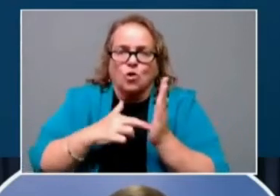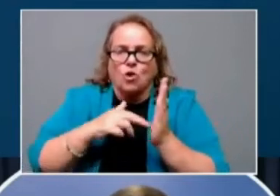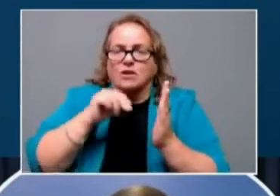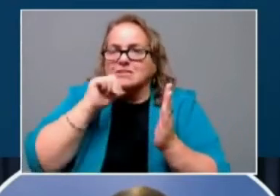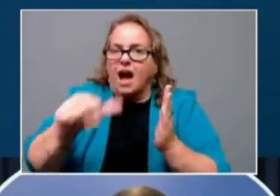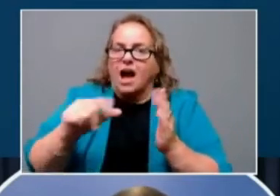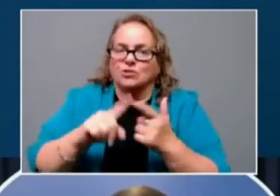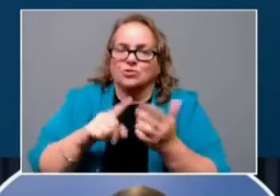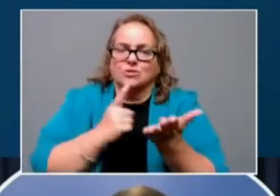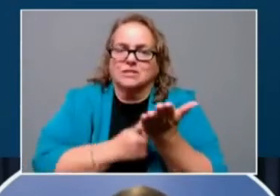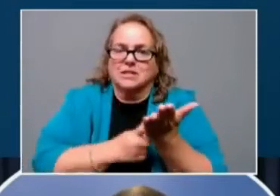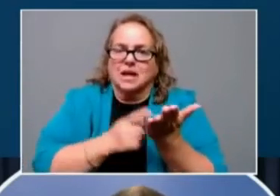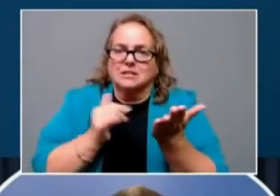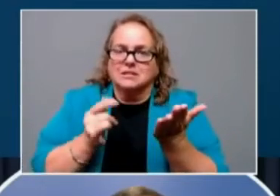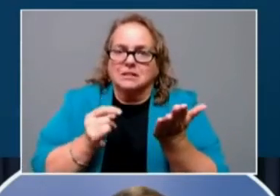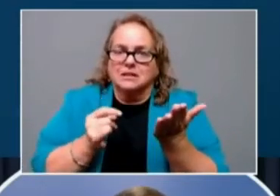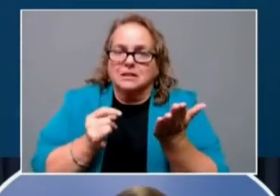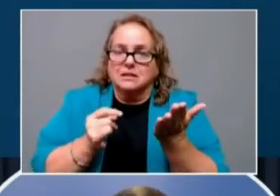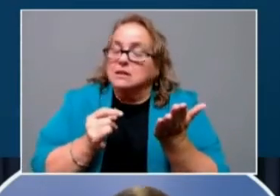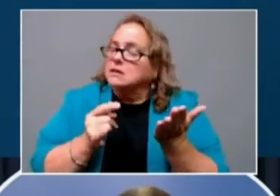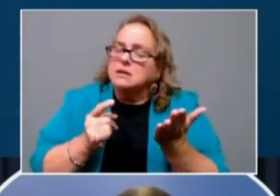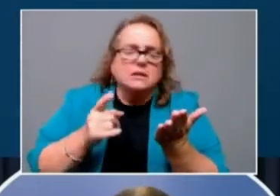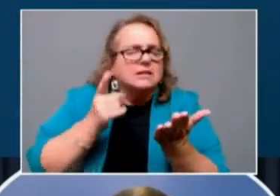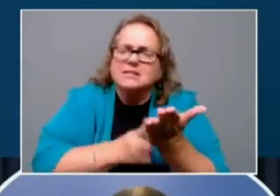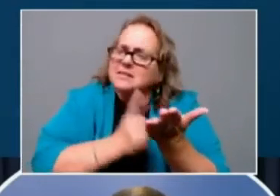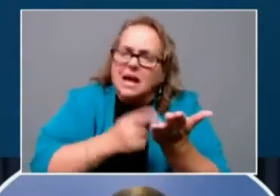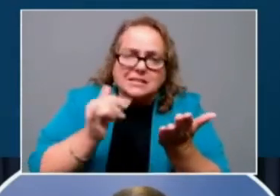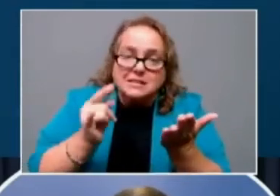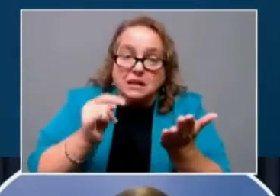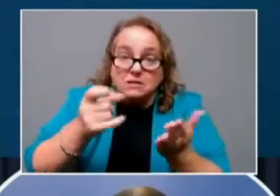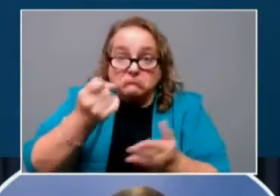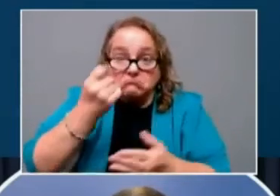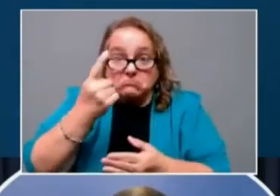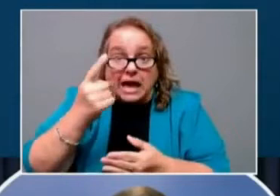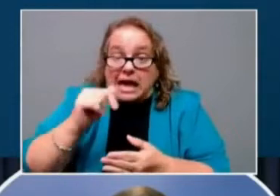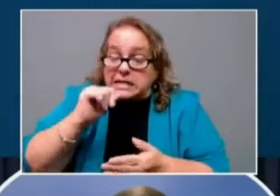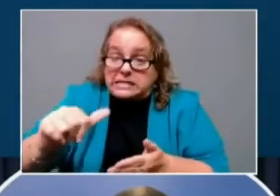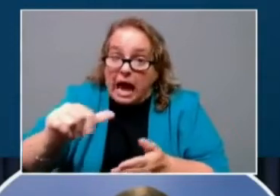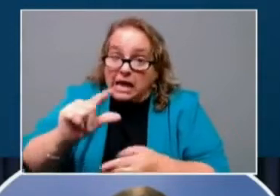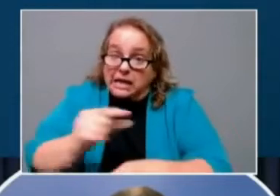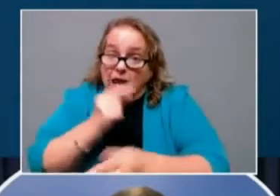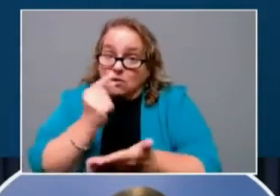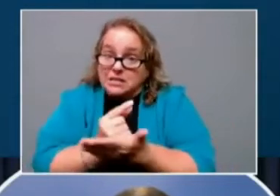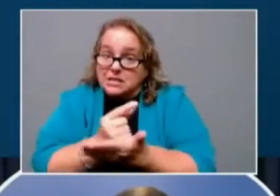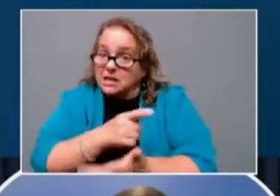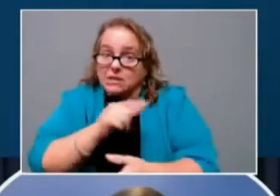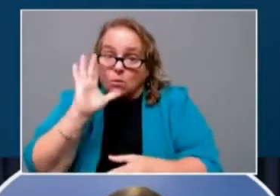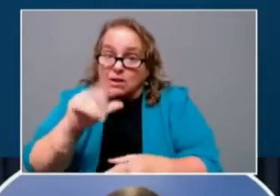vaccinated. It gives them the best shot at a time when they are likely to get sick